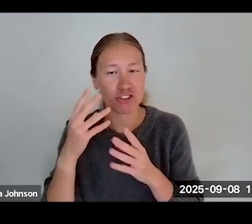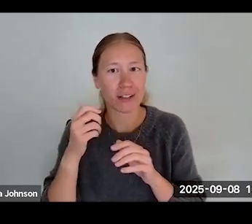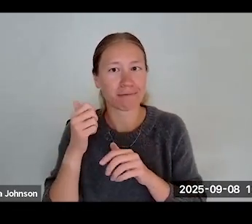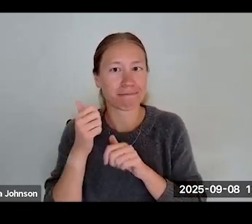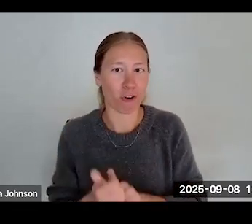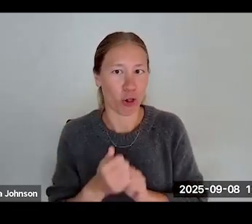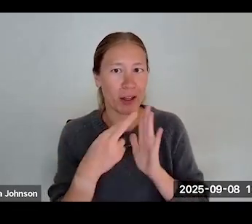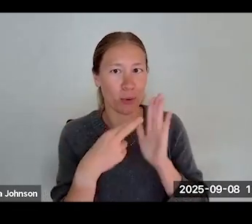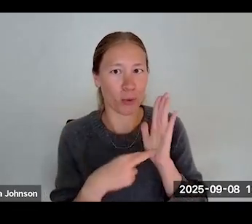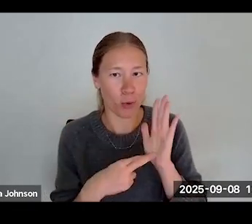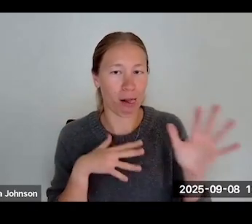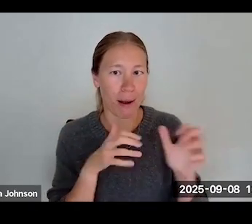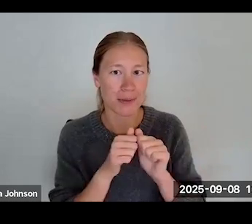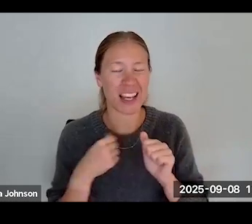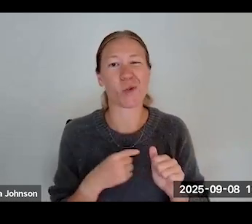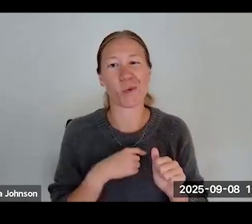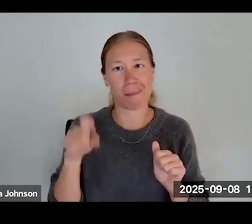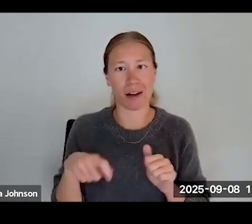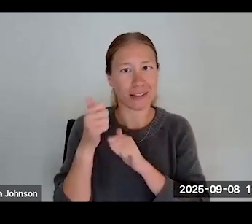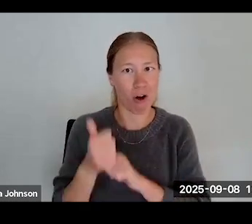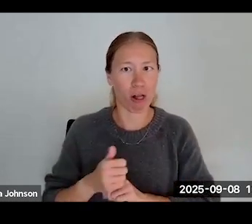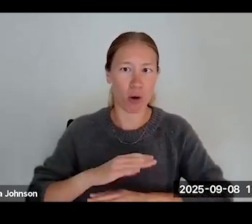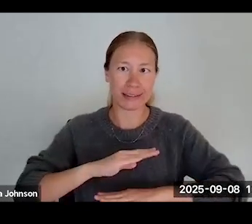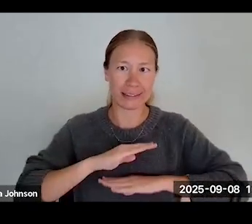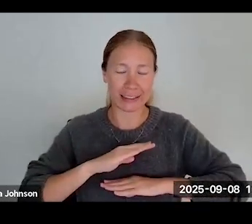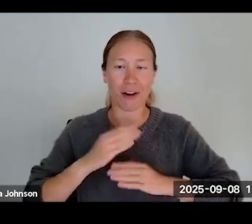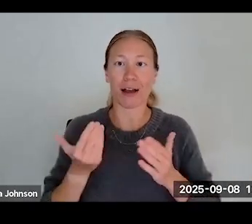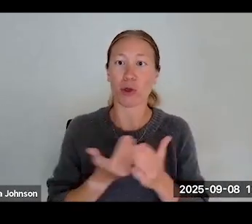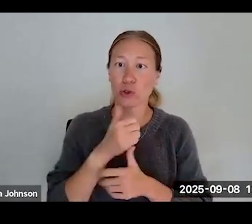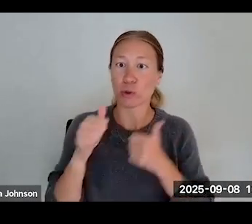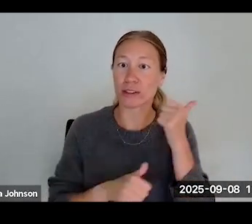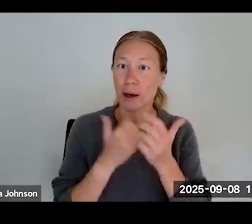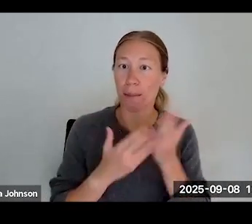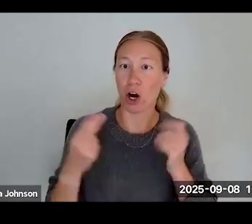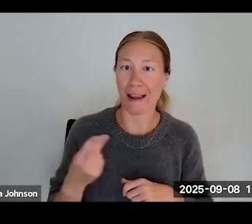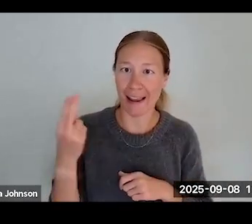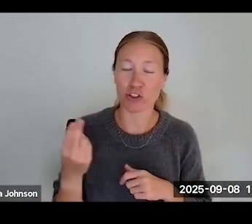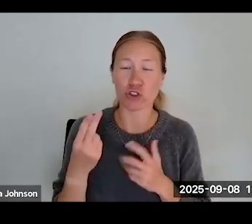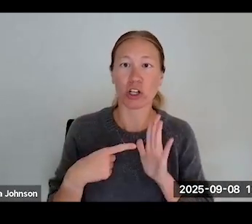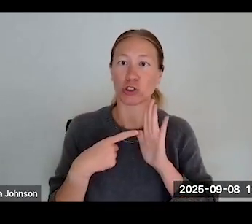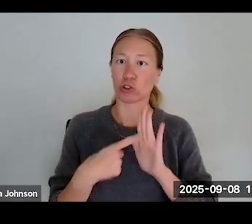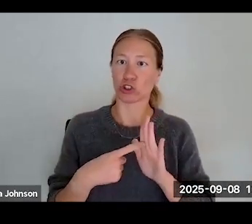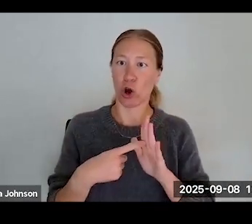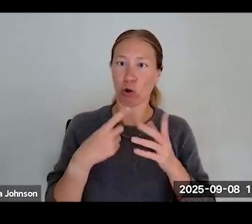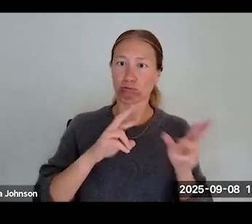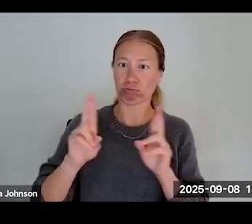and therefore we must demonstrate compliance with the new Subpart H of Title II by April 24th, 2026.